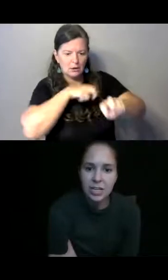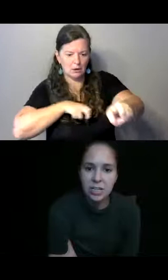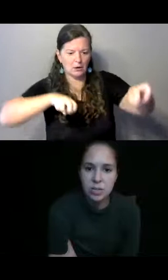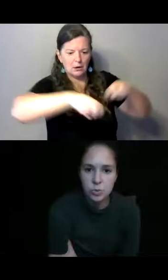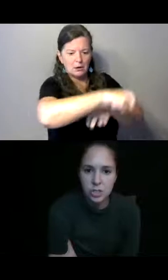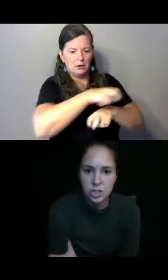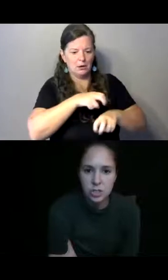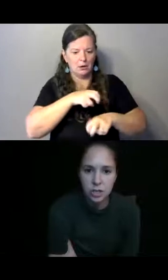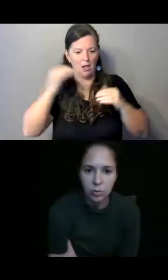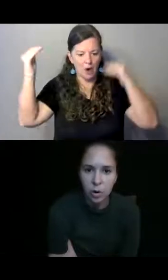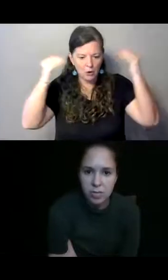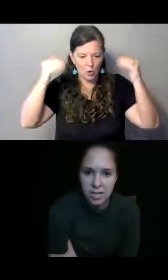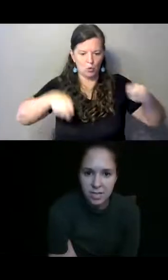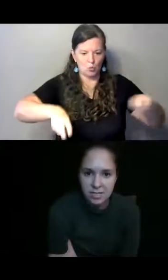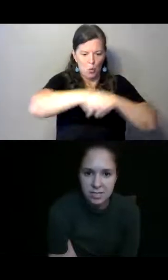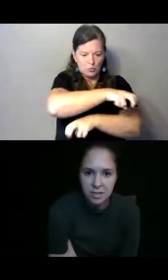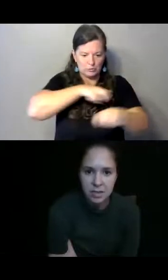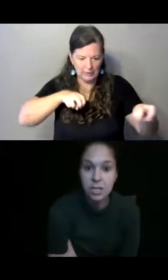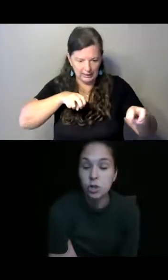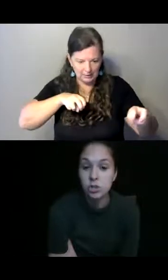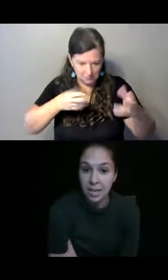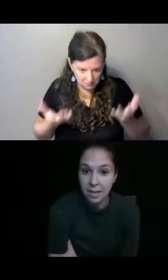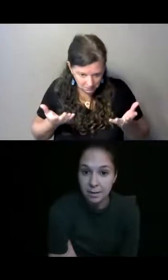can switch or rotate the adults can,